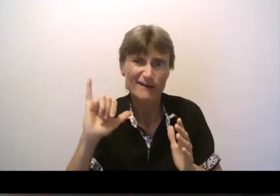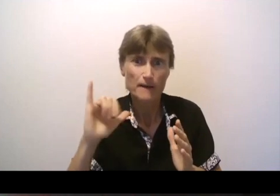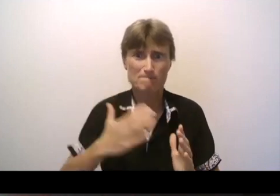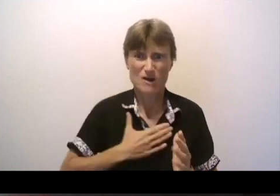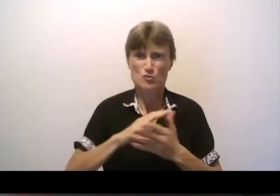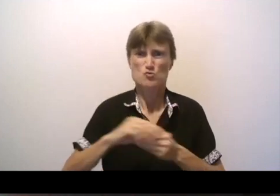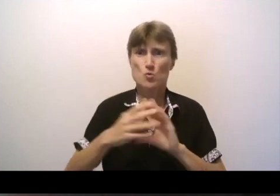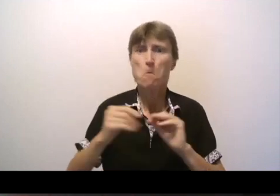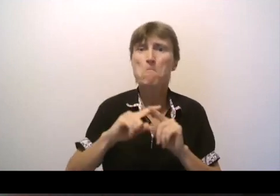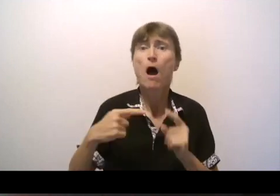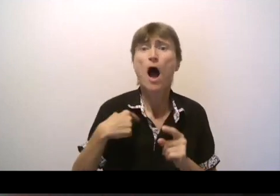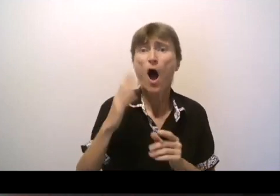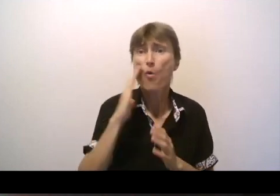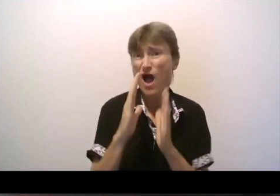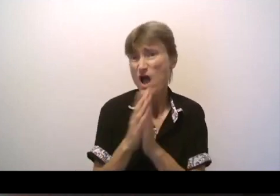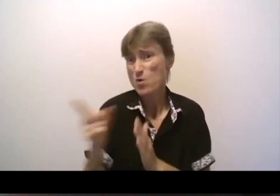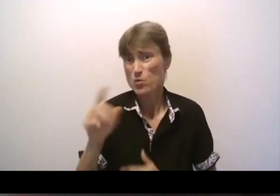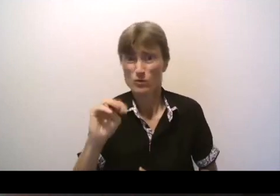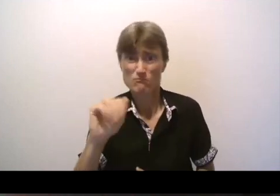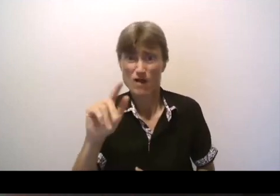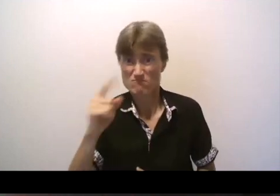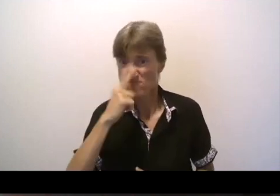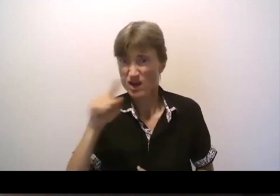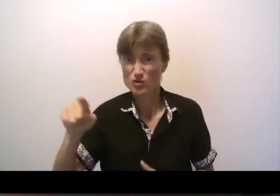move slides but it's funny i know we're talking about